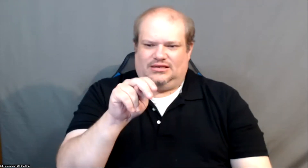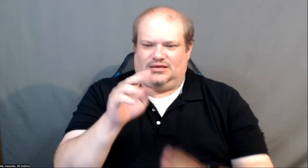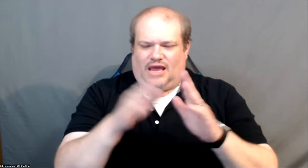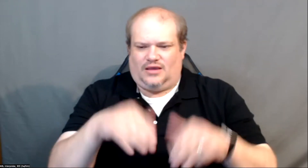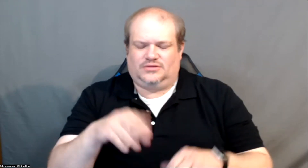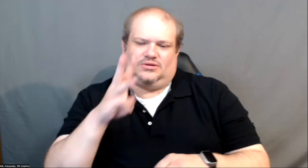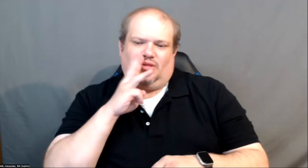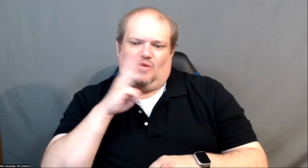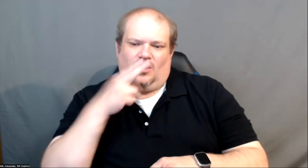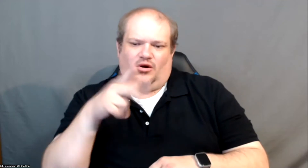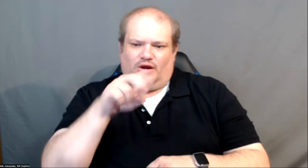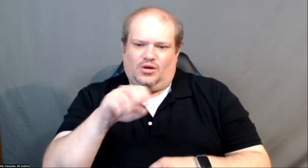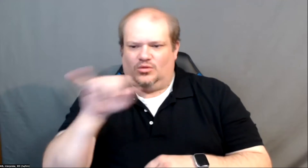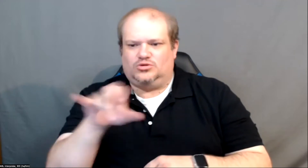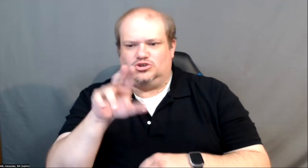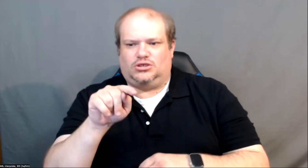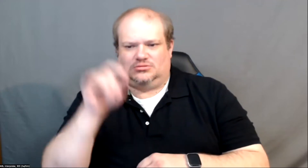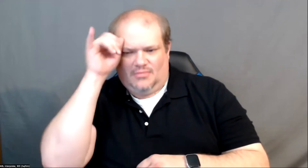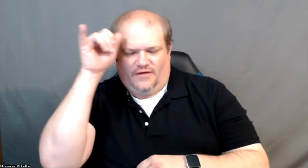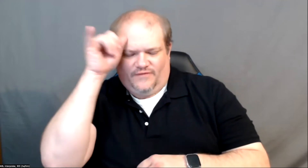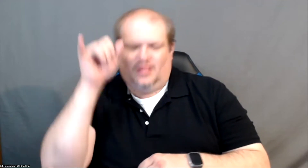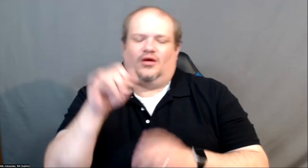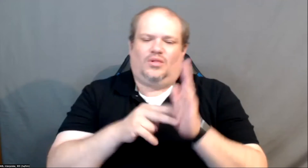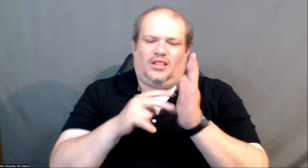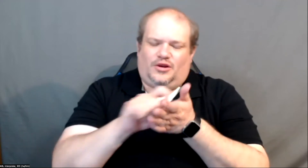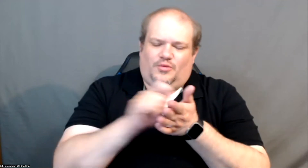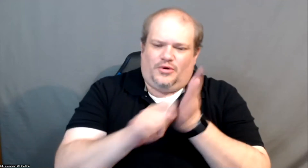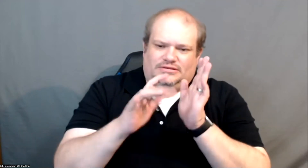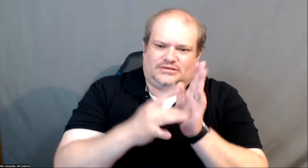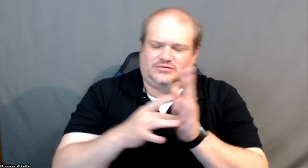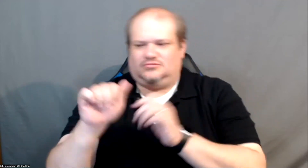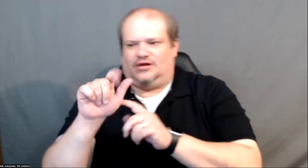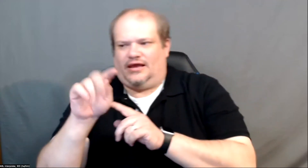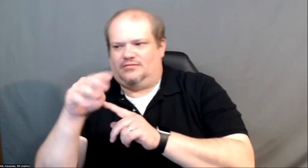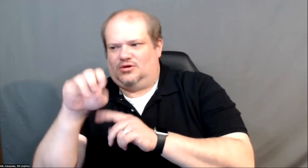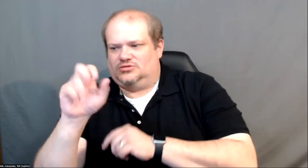Buffalo Literary Center. Their words have been featured in Atmos Apogee Lit, Sierra magazine,